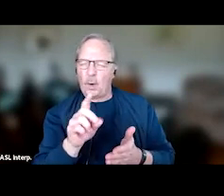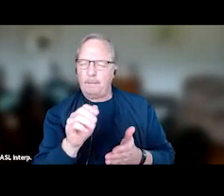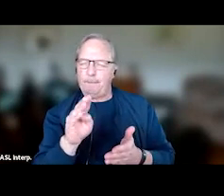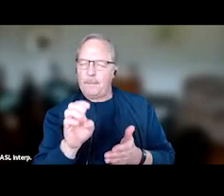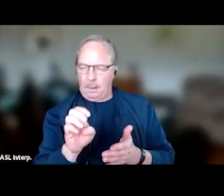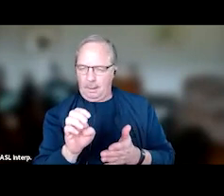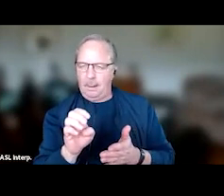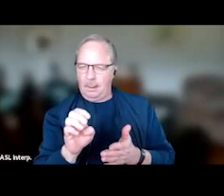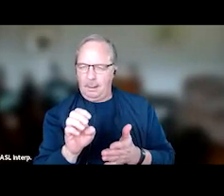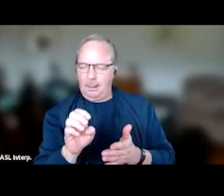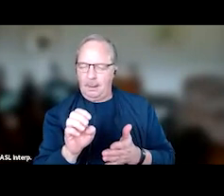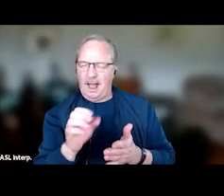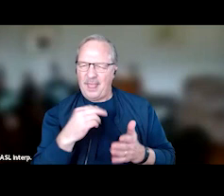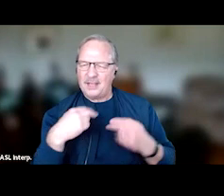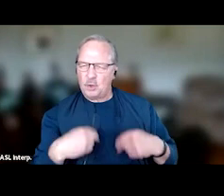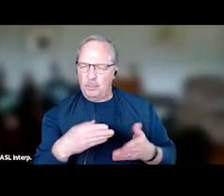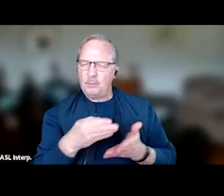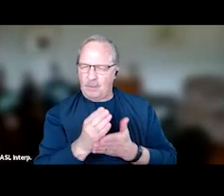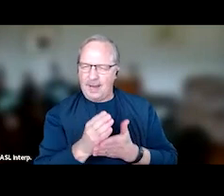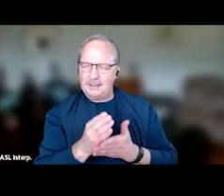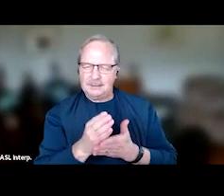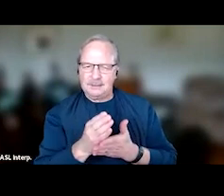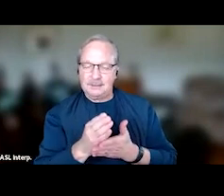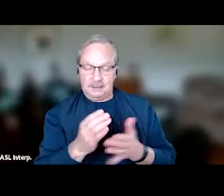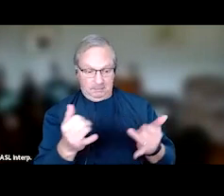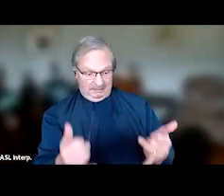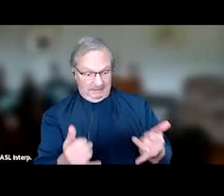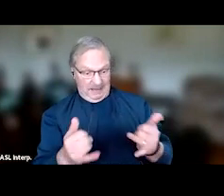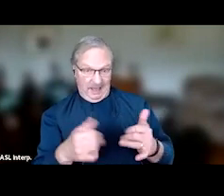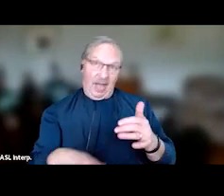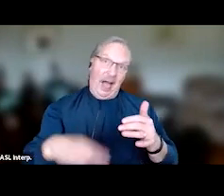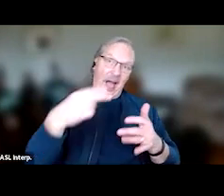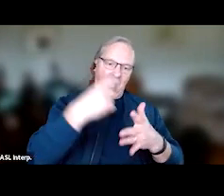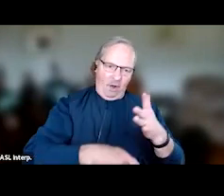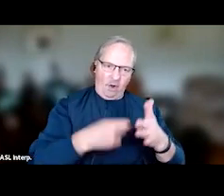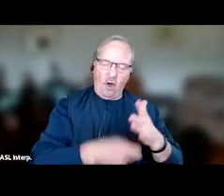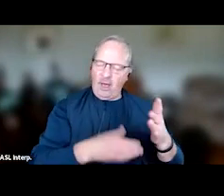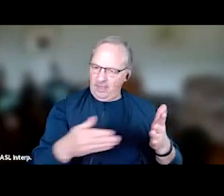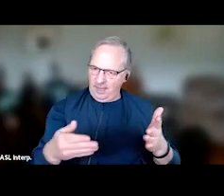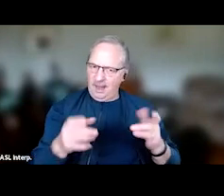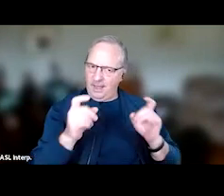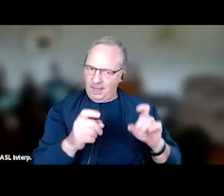Especially within this day and age and the climate of high cost, that should be a available to all.